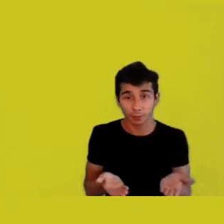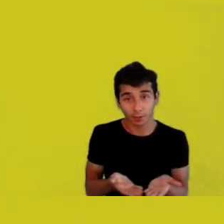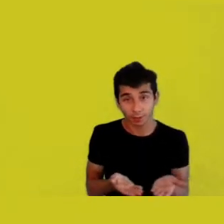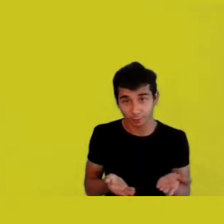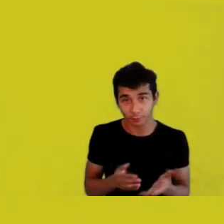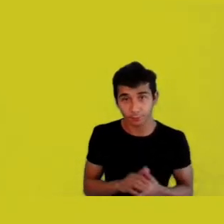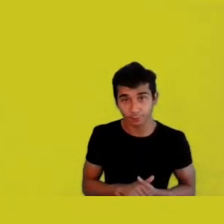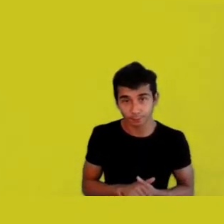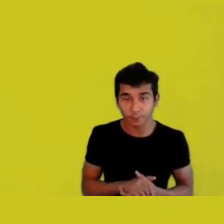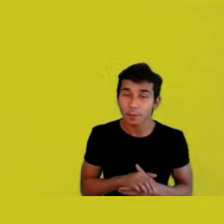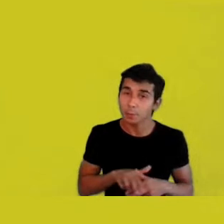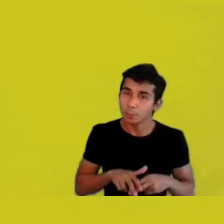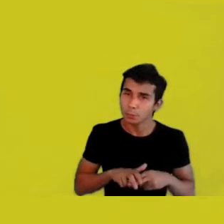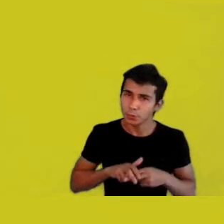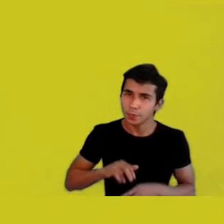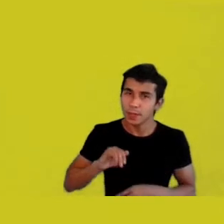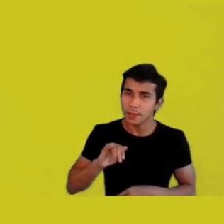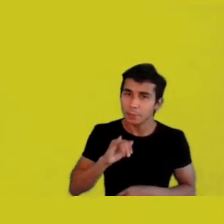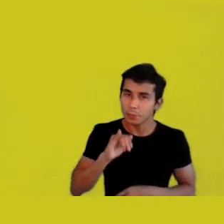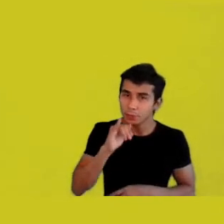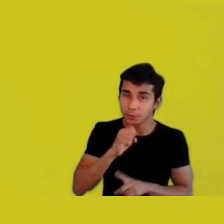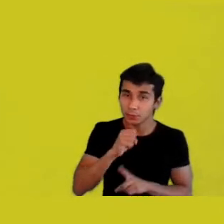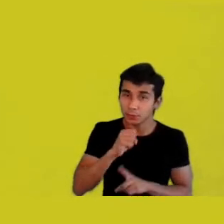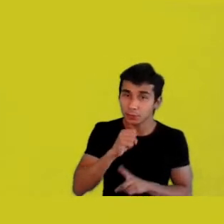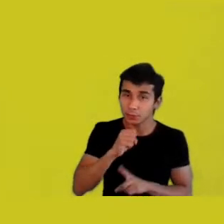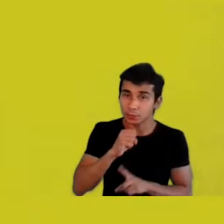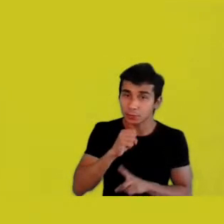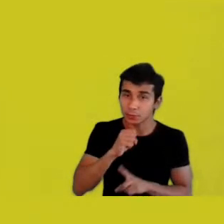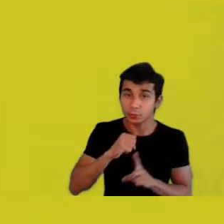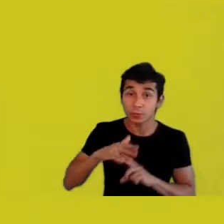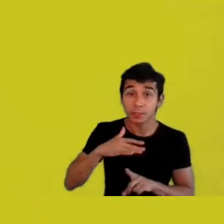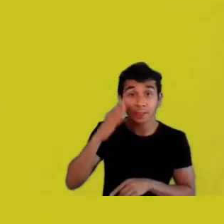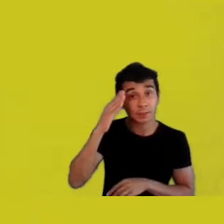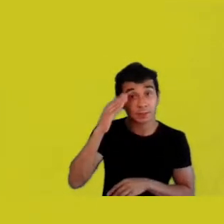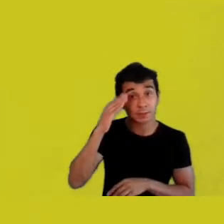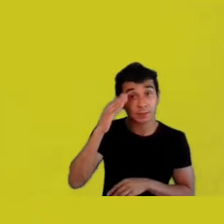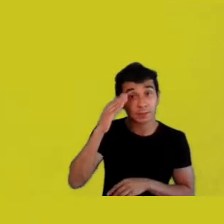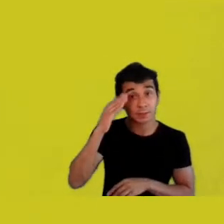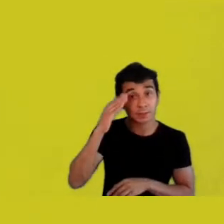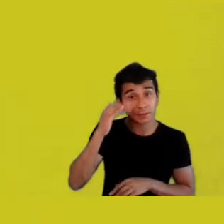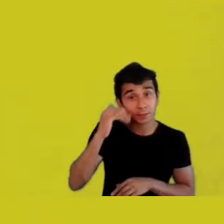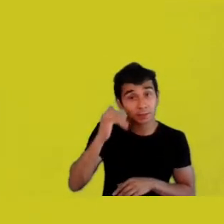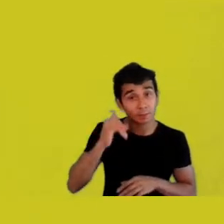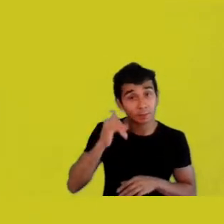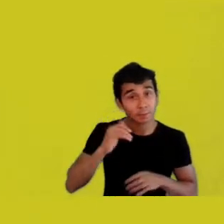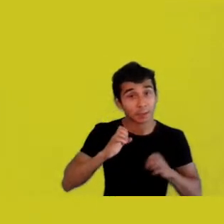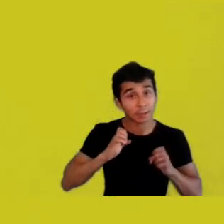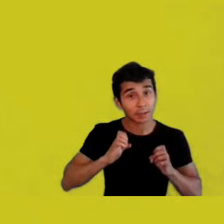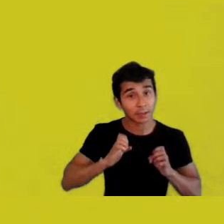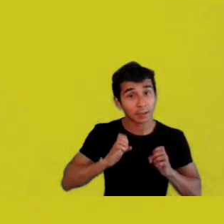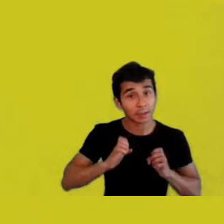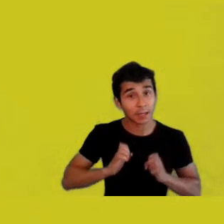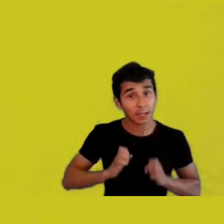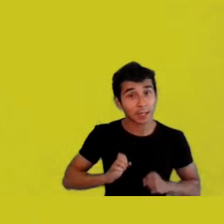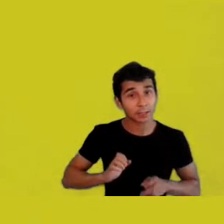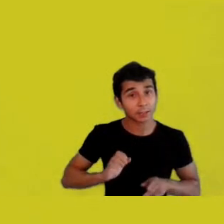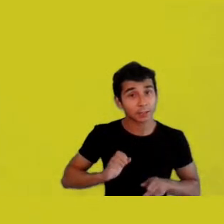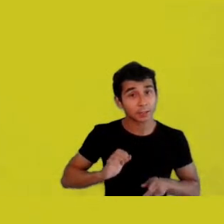and it’s this task, like I was saying, that can effectively take us somewhere else.